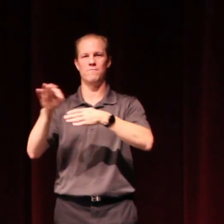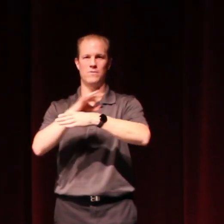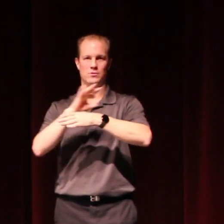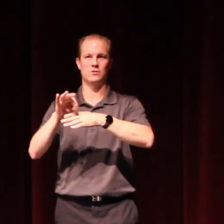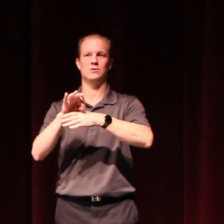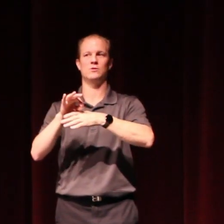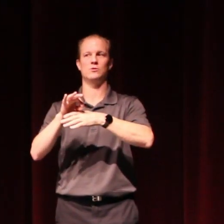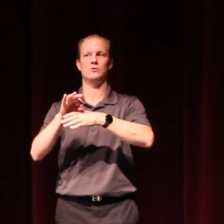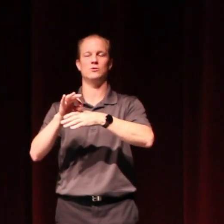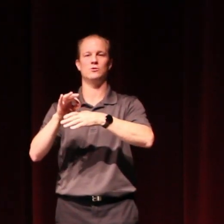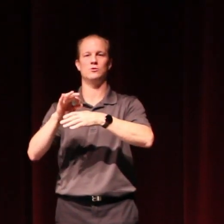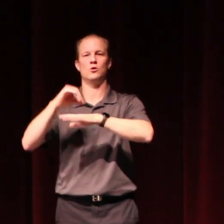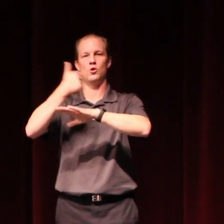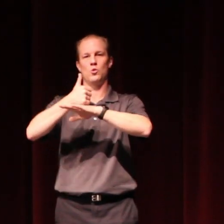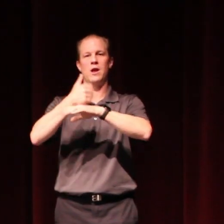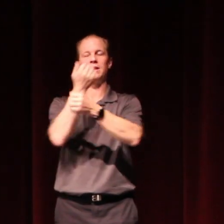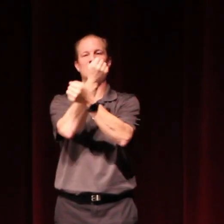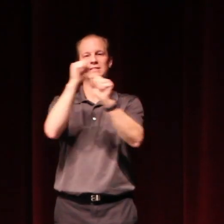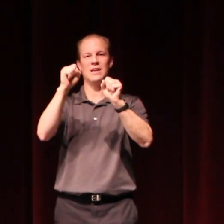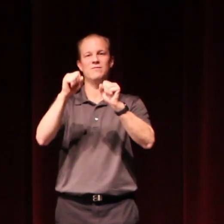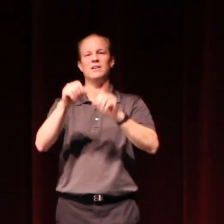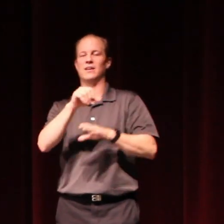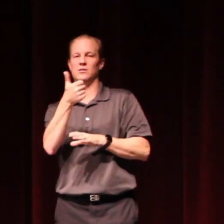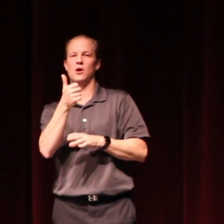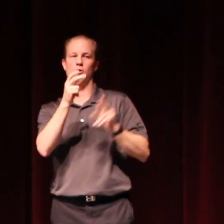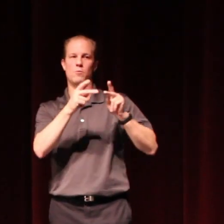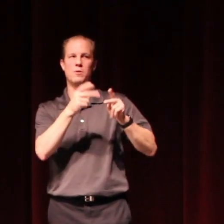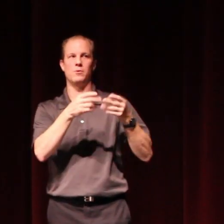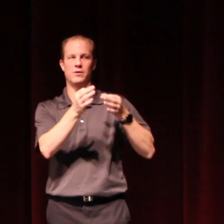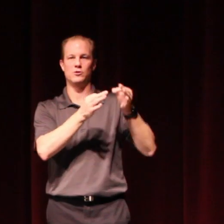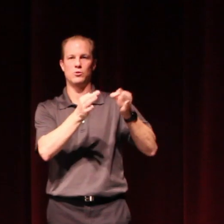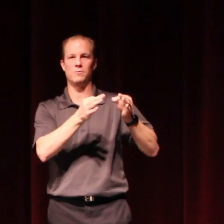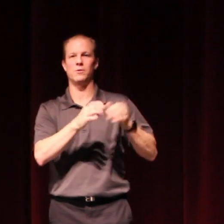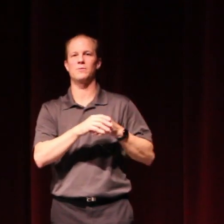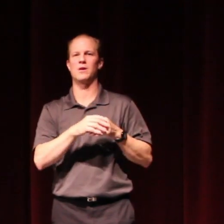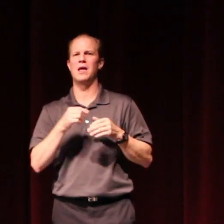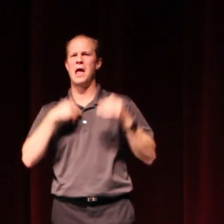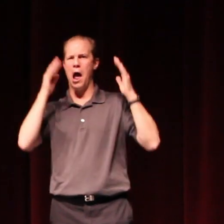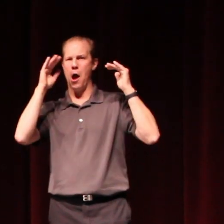create safety as the others have described. I hope to get to talk about this more later.